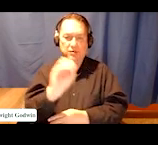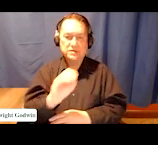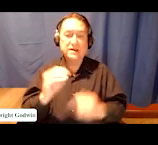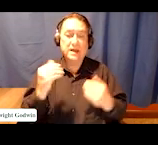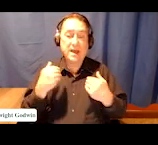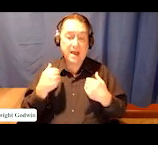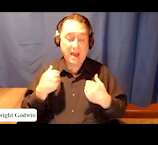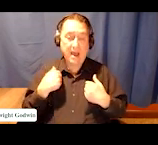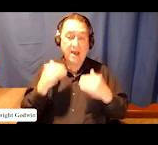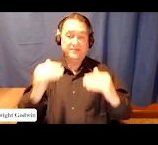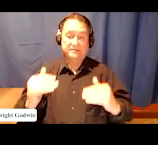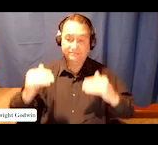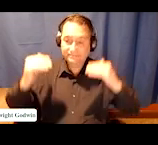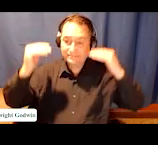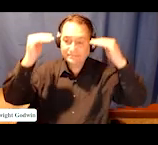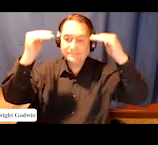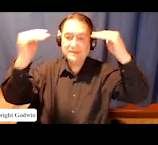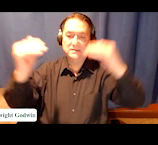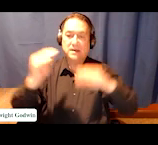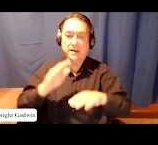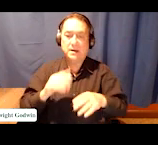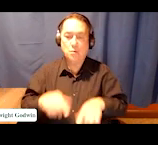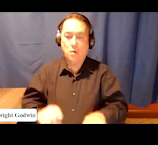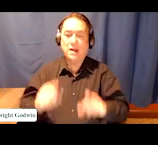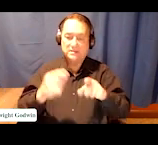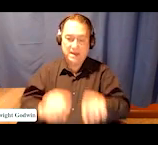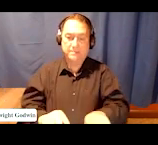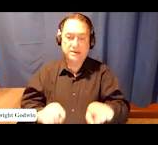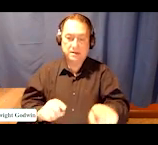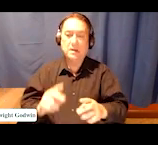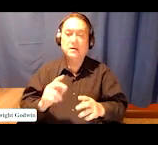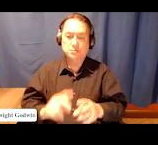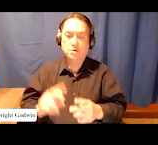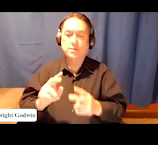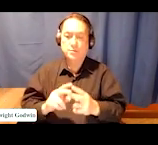which meant that there was a co-response called, either for police, or EMS, or fire.